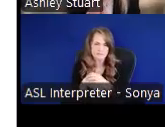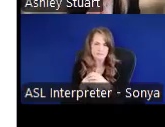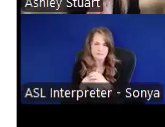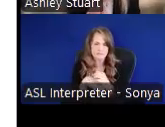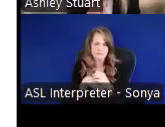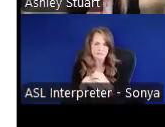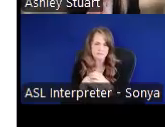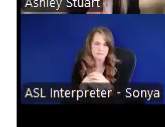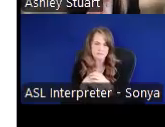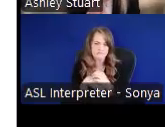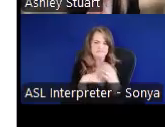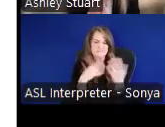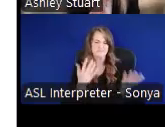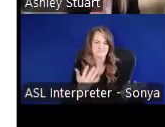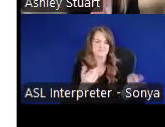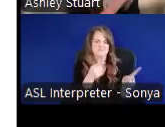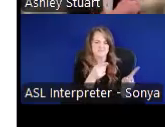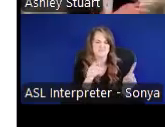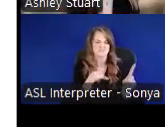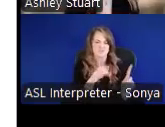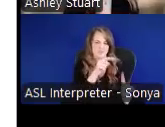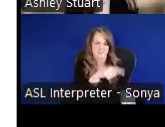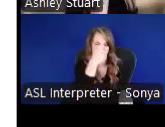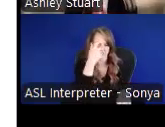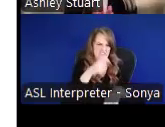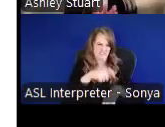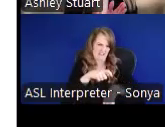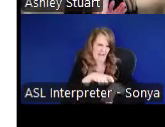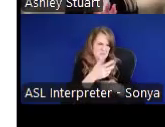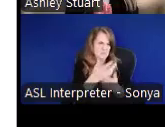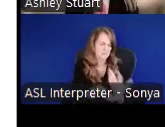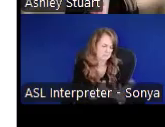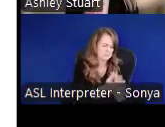this one here, just for the sake of time. But essentially, when